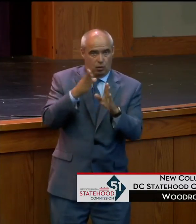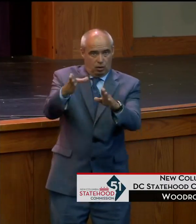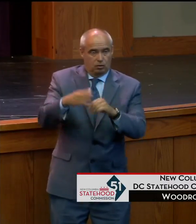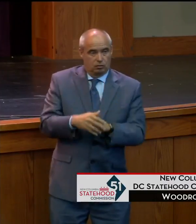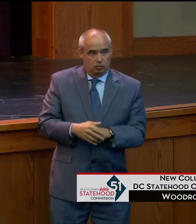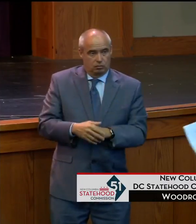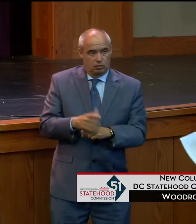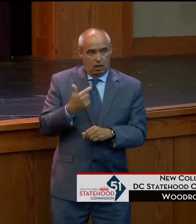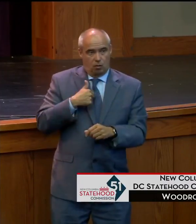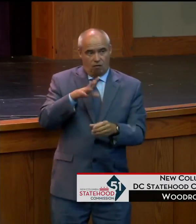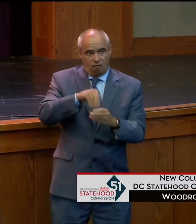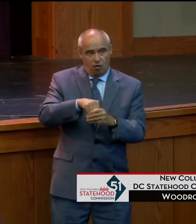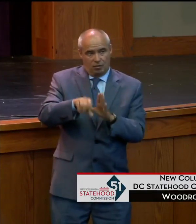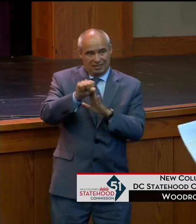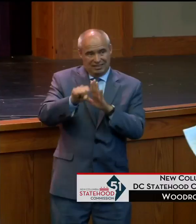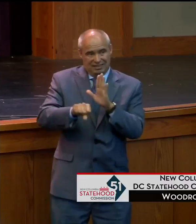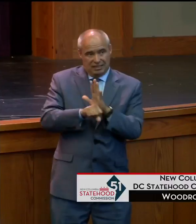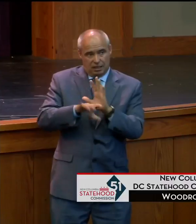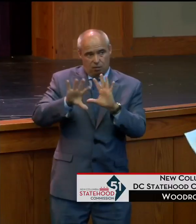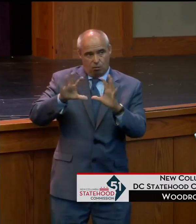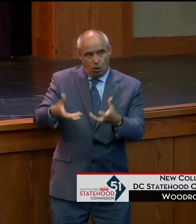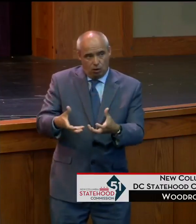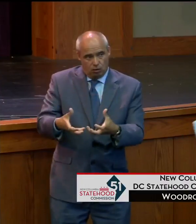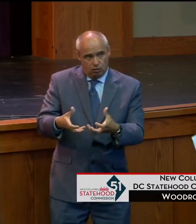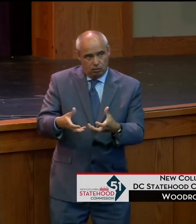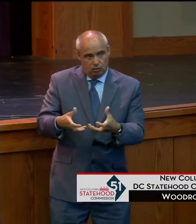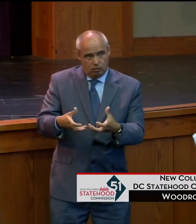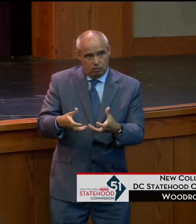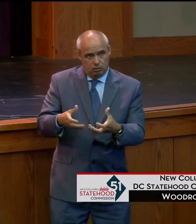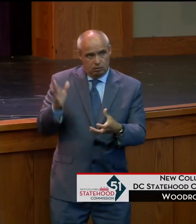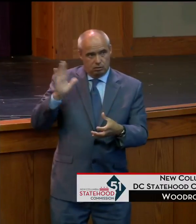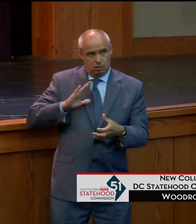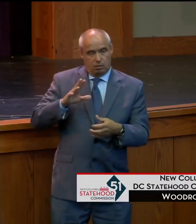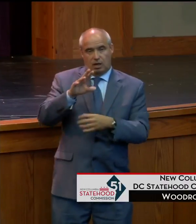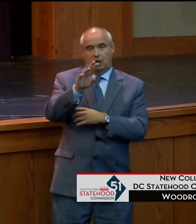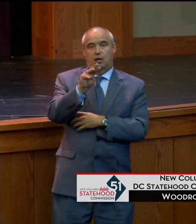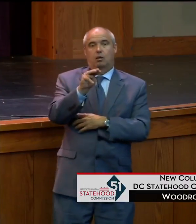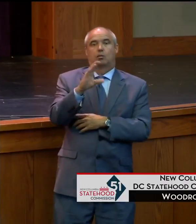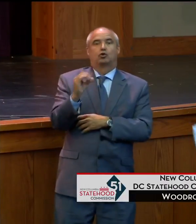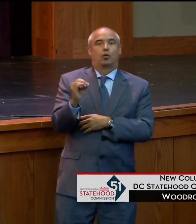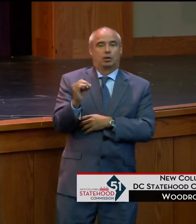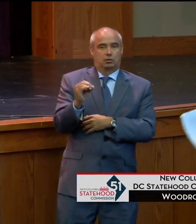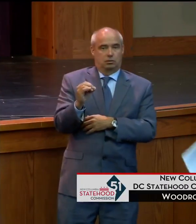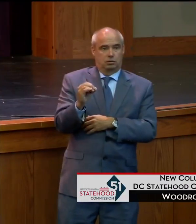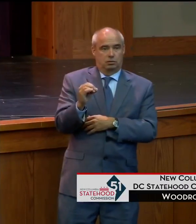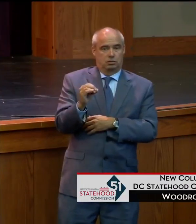I WAS INVOLVED IN STATE PARTY REFORM BACK IN MISSOURI TO GET A